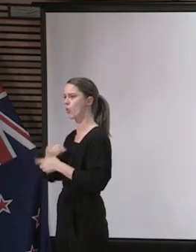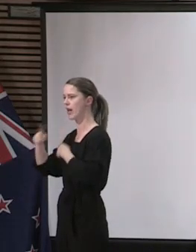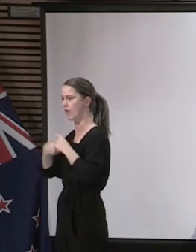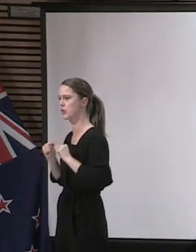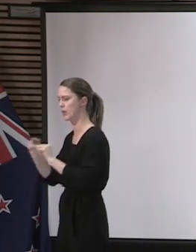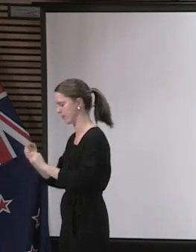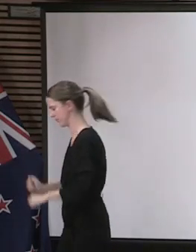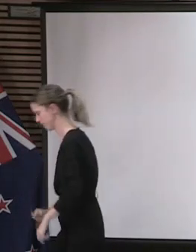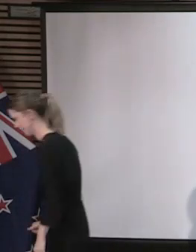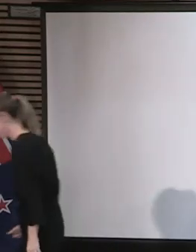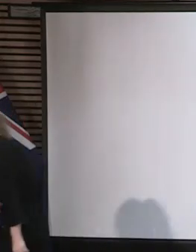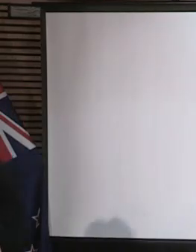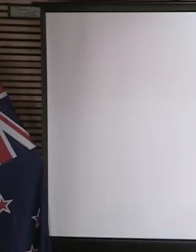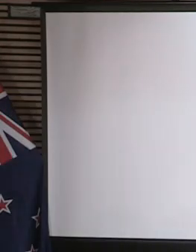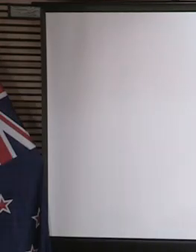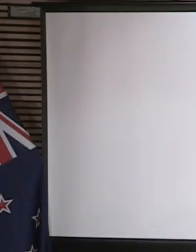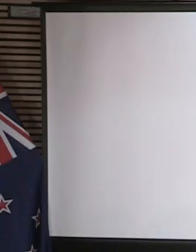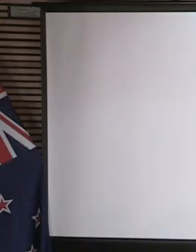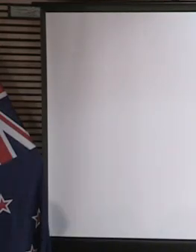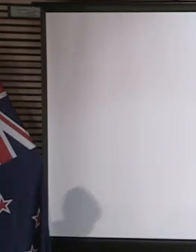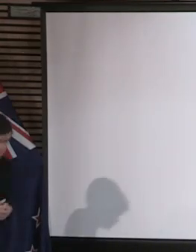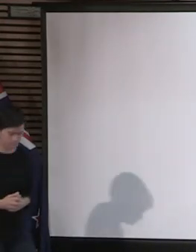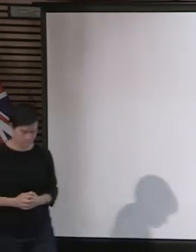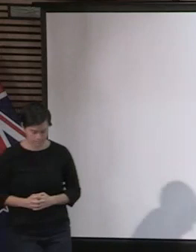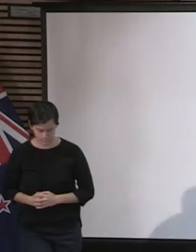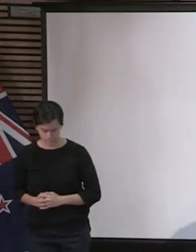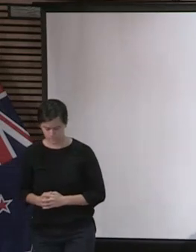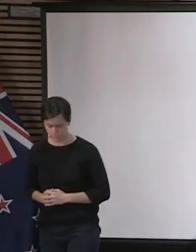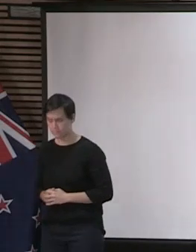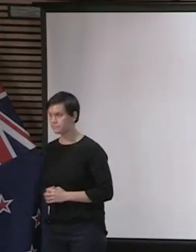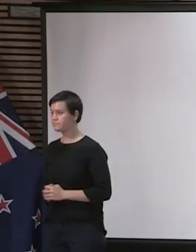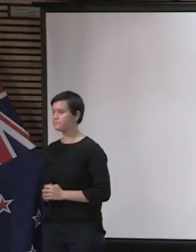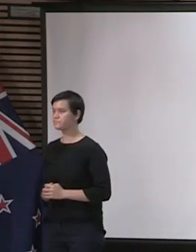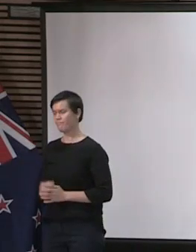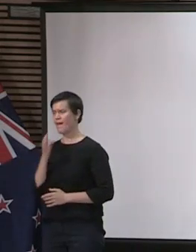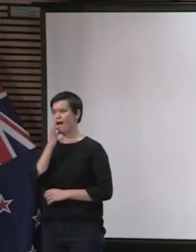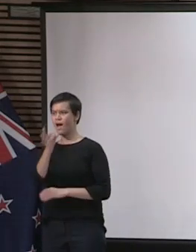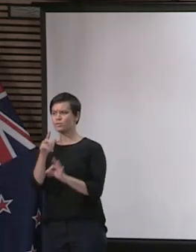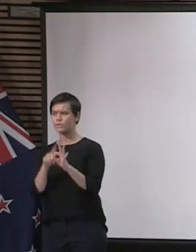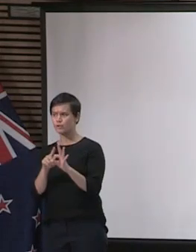continues apace on the others. Thank you, Prime Minister. PRIME MINISTER JACINDA ARDERN: Thank you. Happy to take